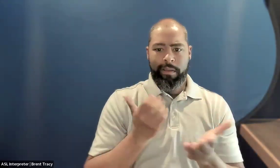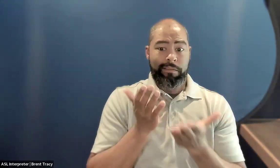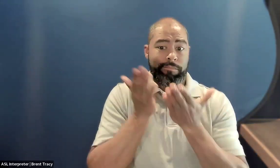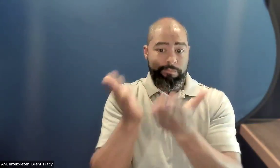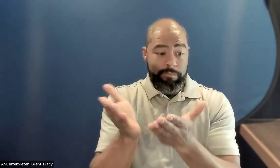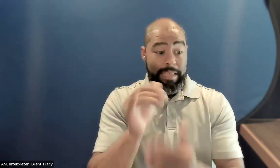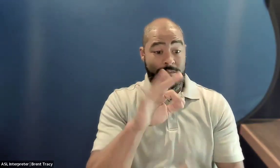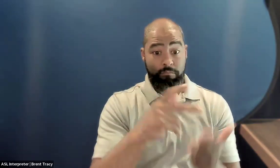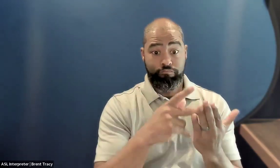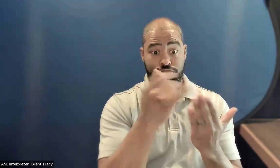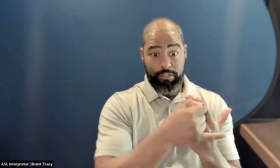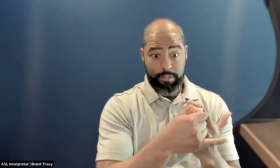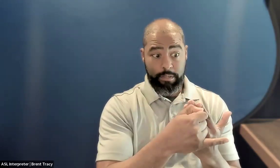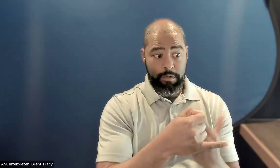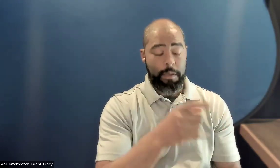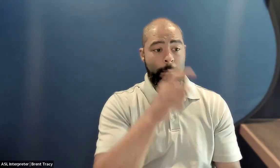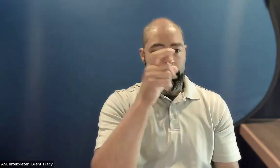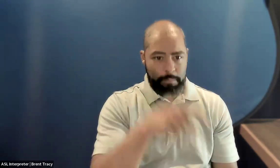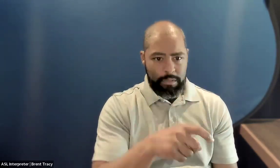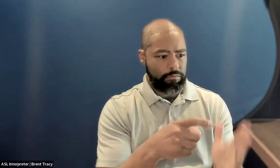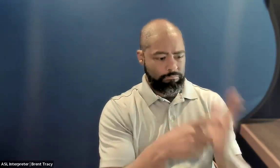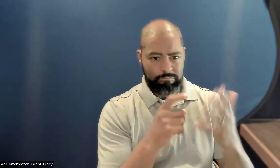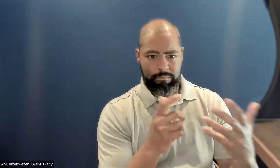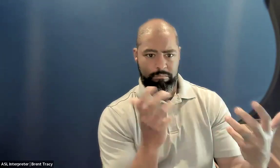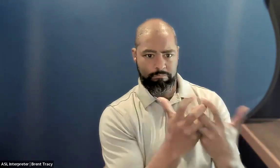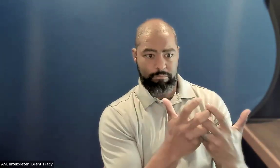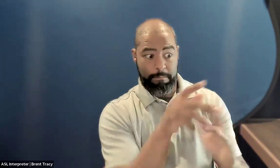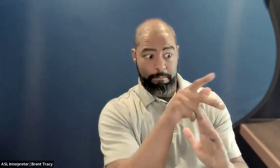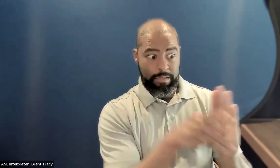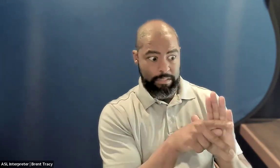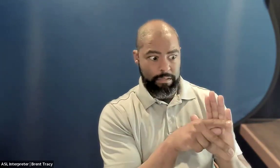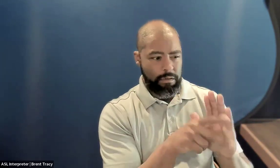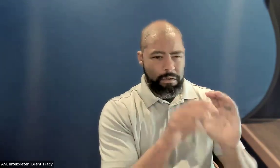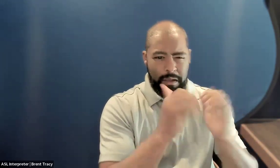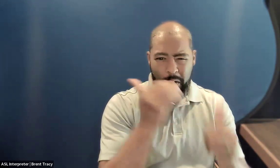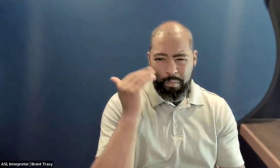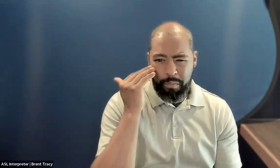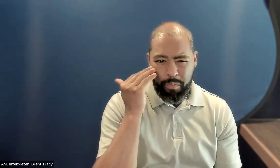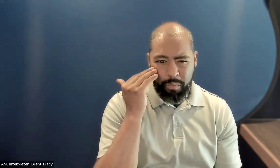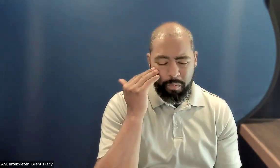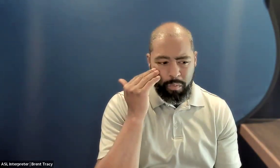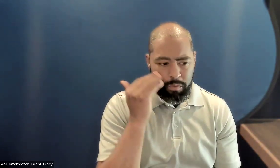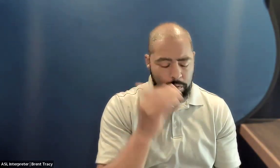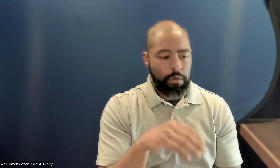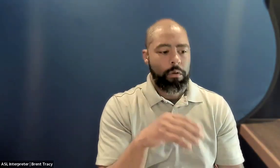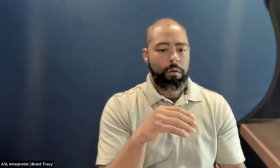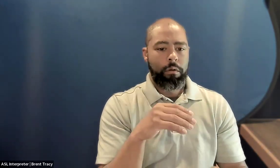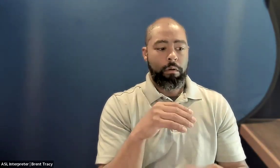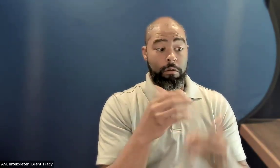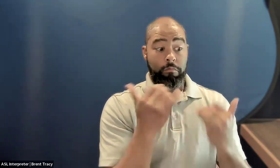undergo review that the requirements of the policy would apply at a load or lower acreage than is currently the case.